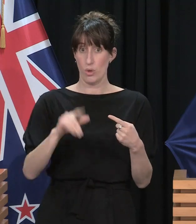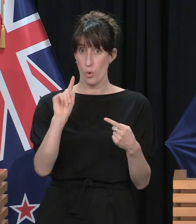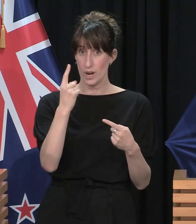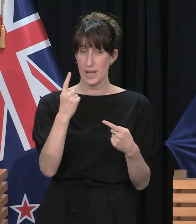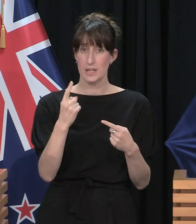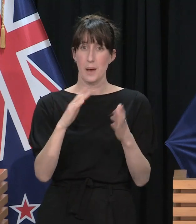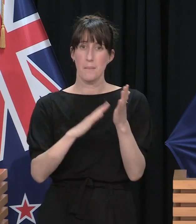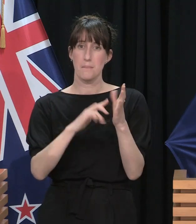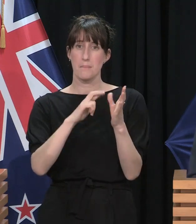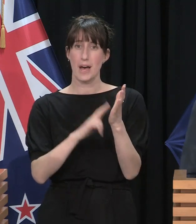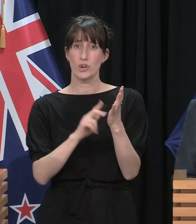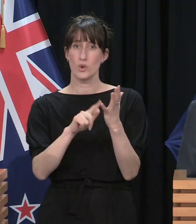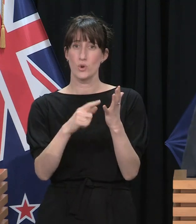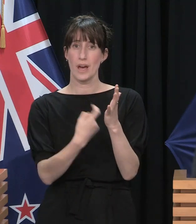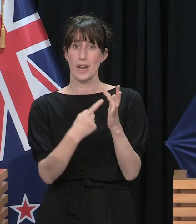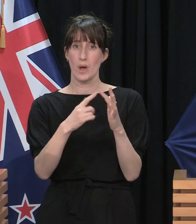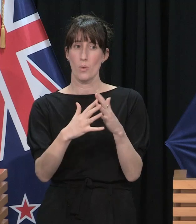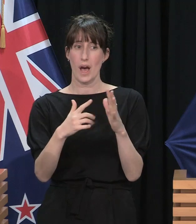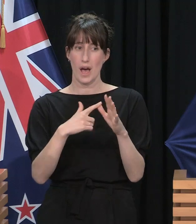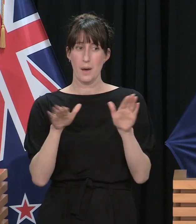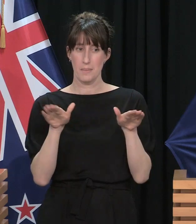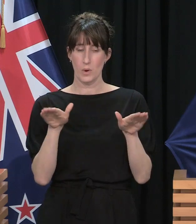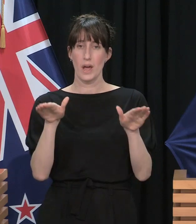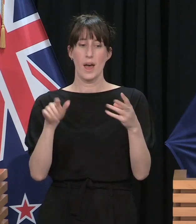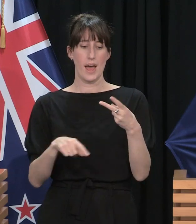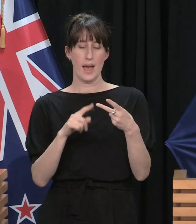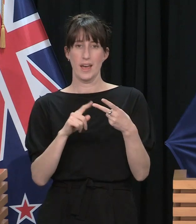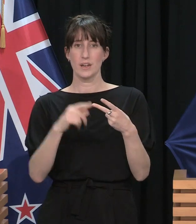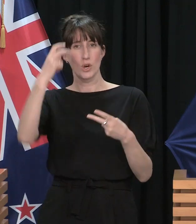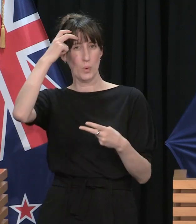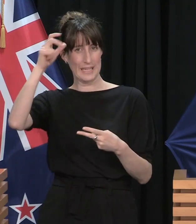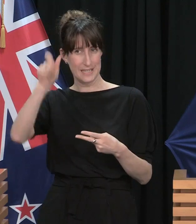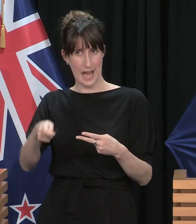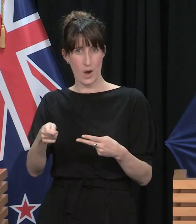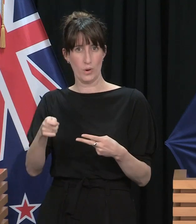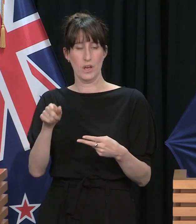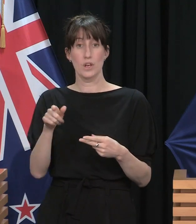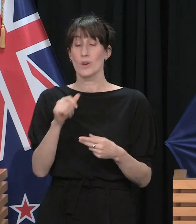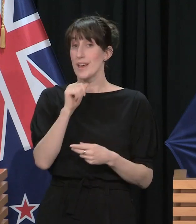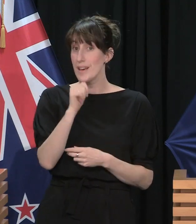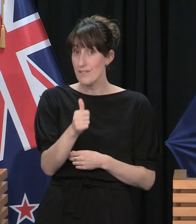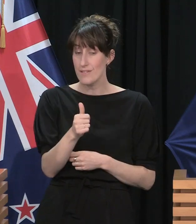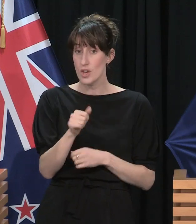before they left New Zealand.